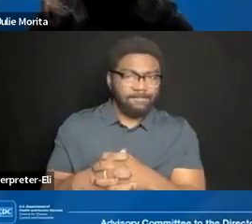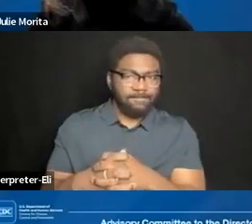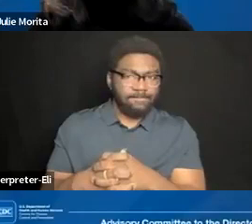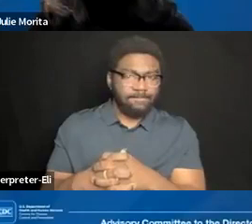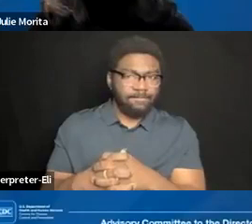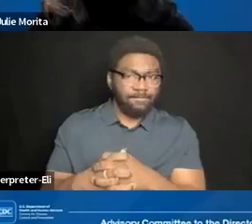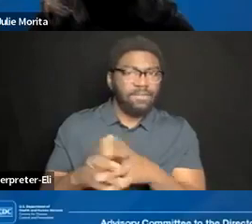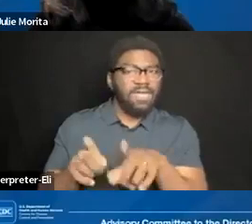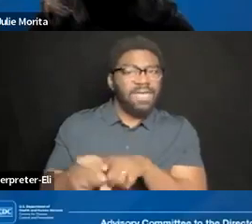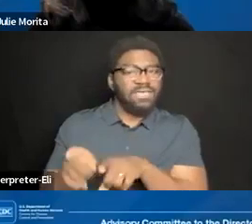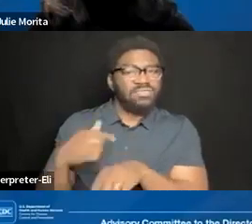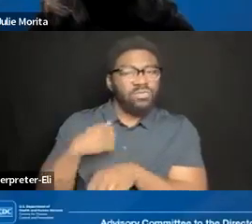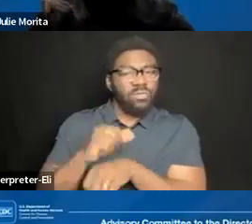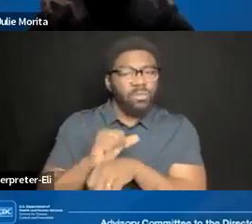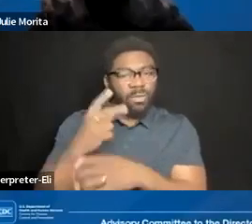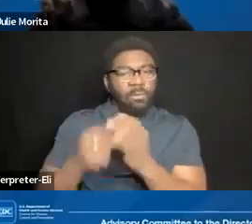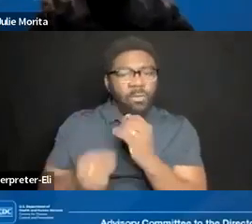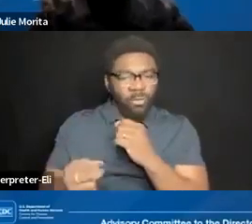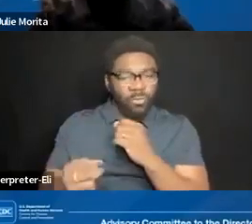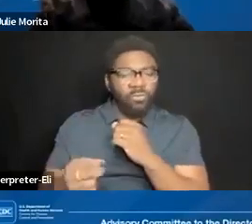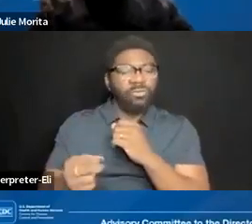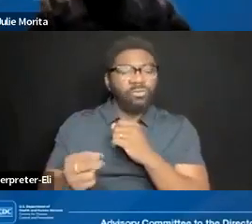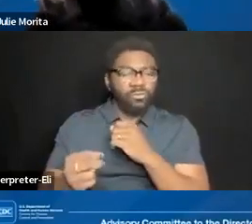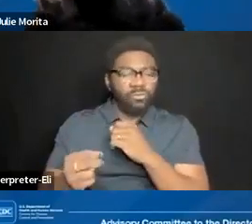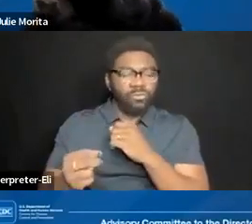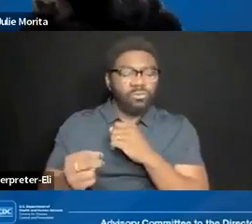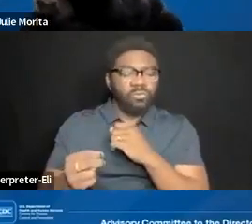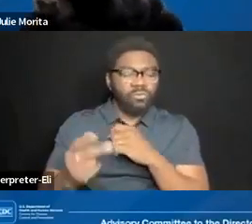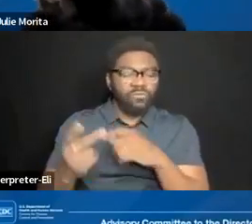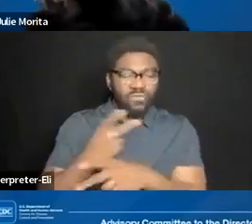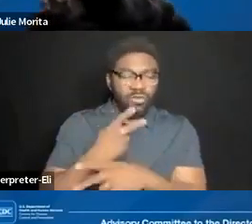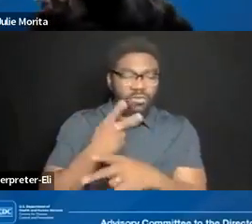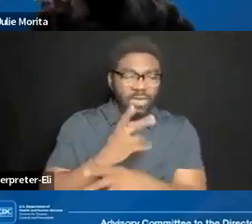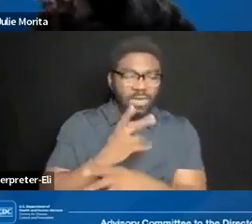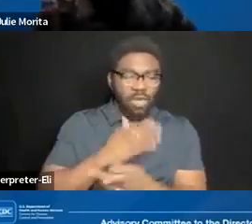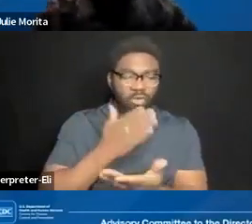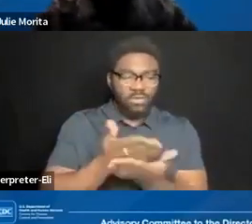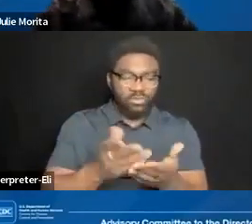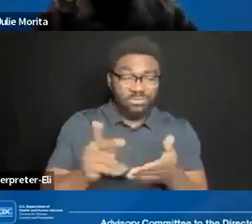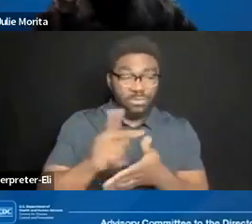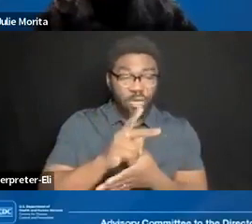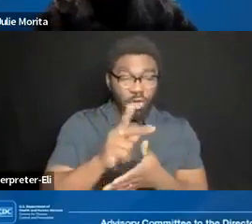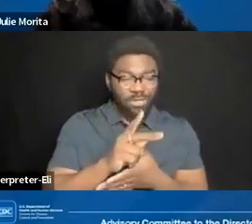that would go out to the infrastructure, how we align on guidance, how we align and partner on messaging